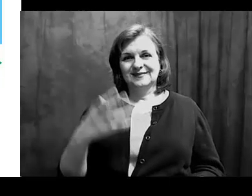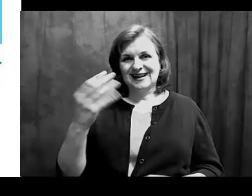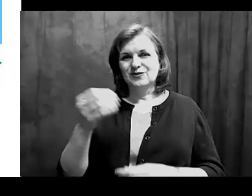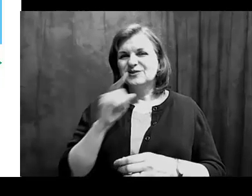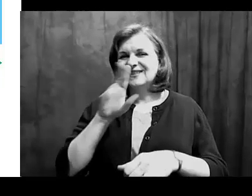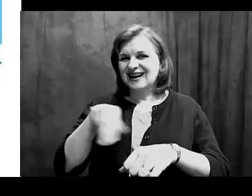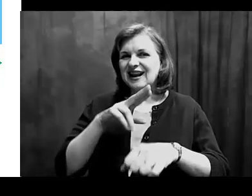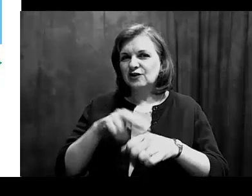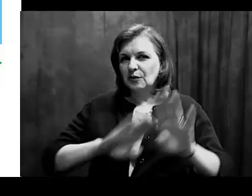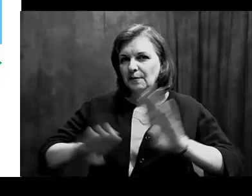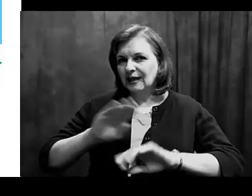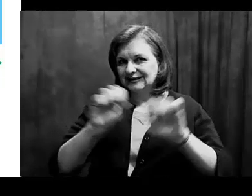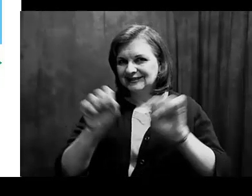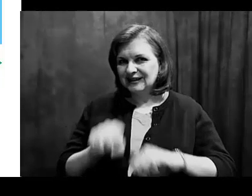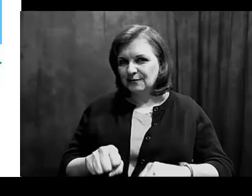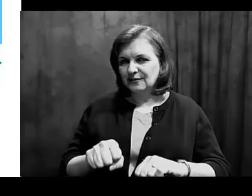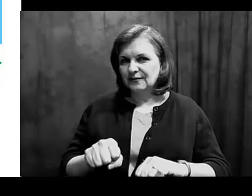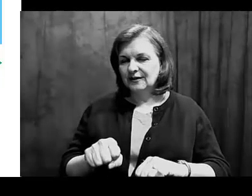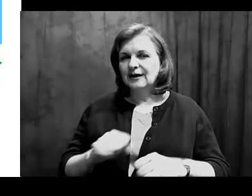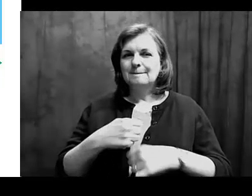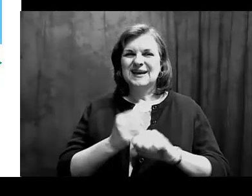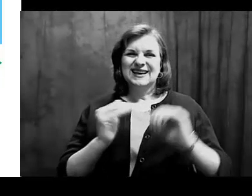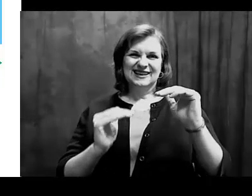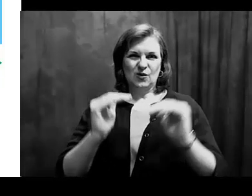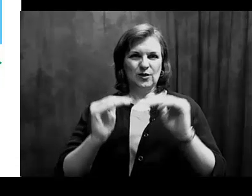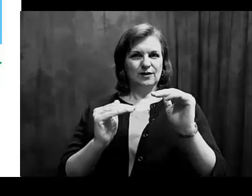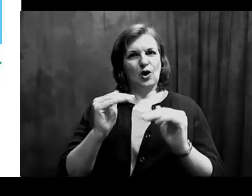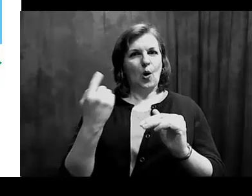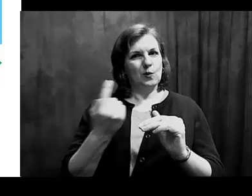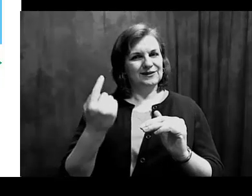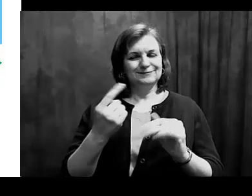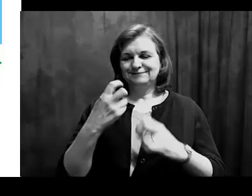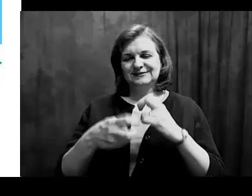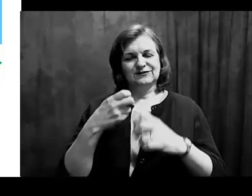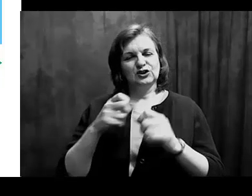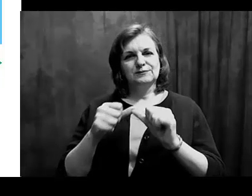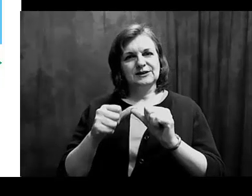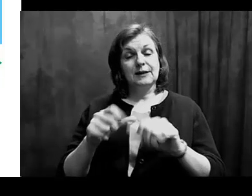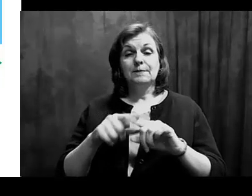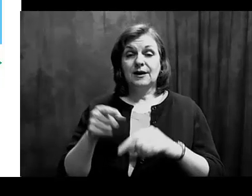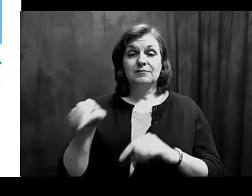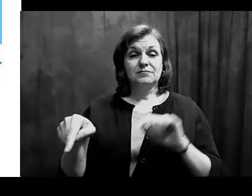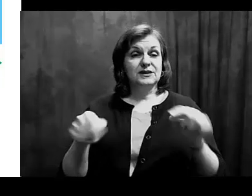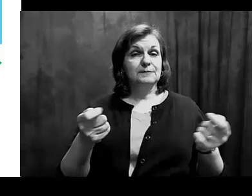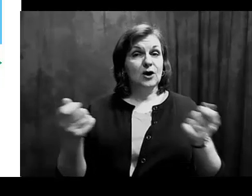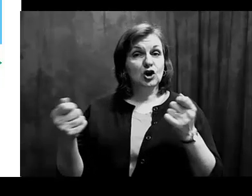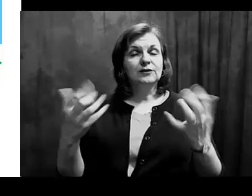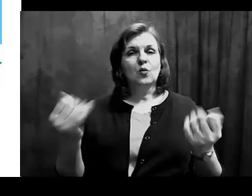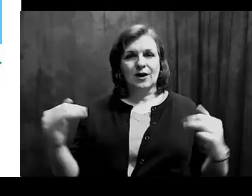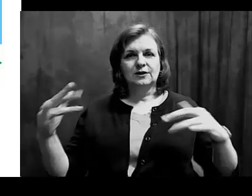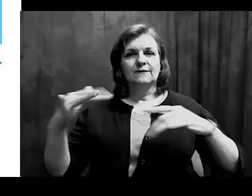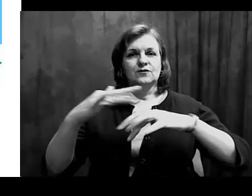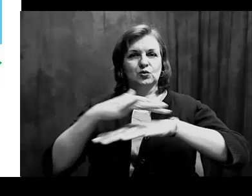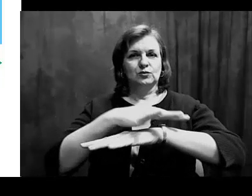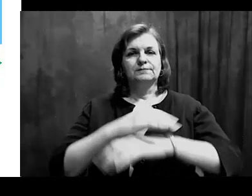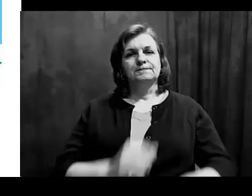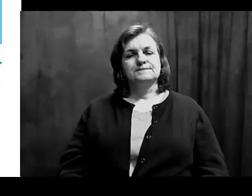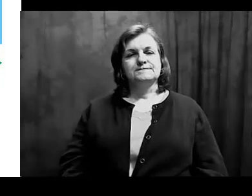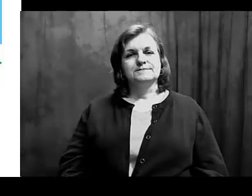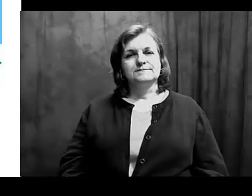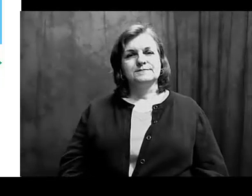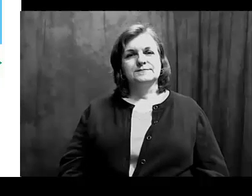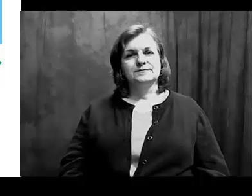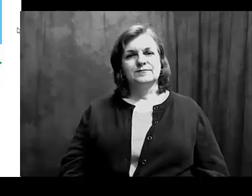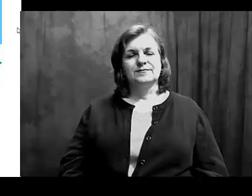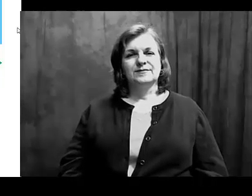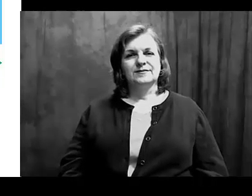and with that we look at the random movement of these molecules and eventually this diffusion across this membrane until you